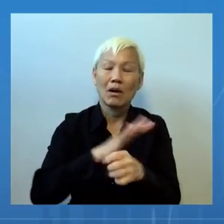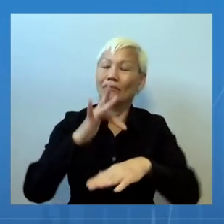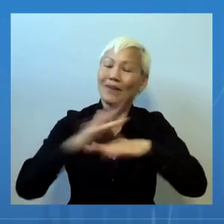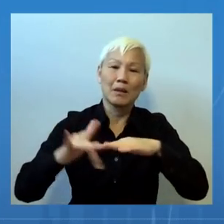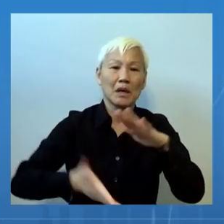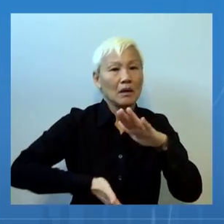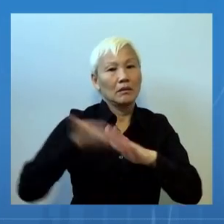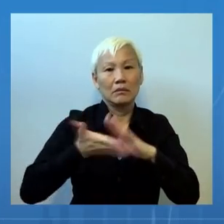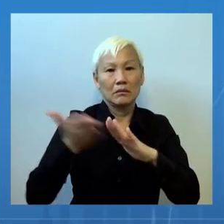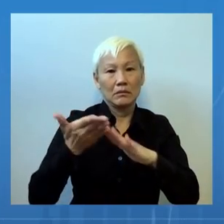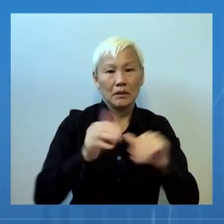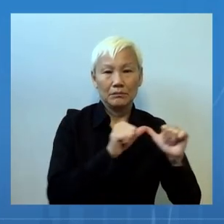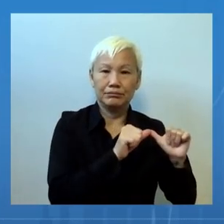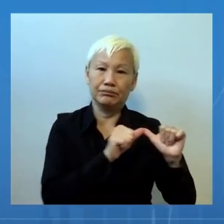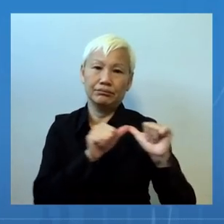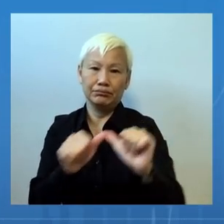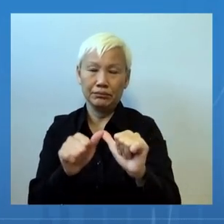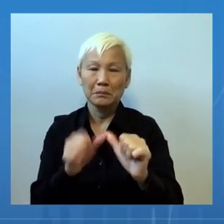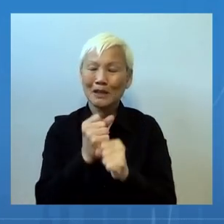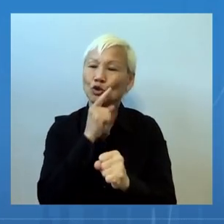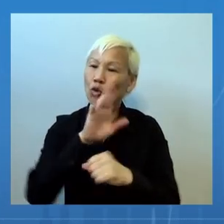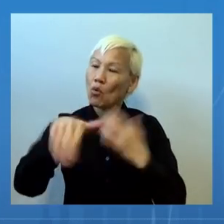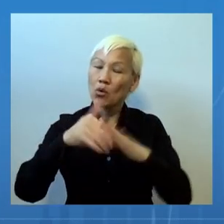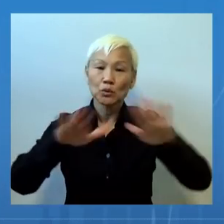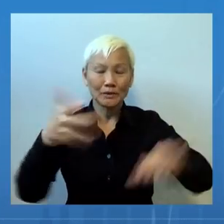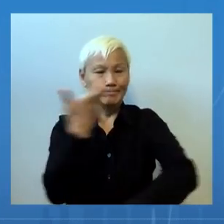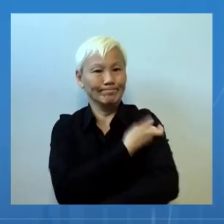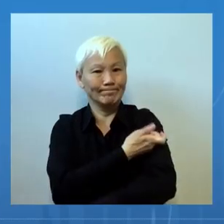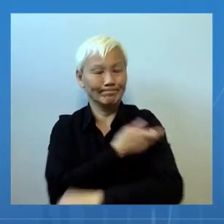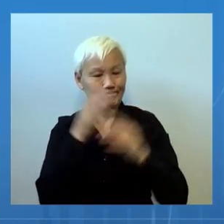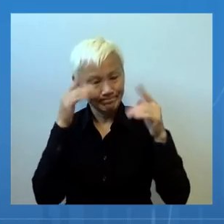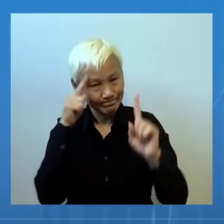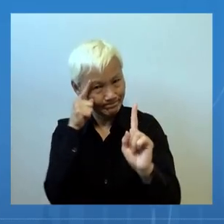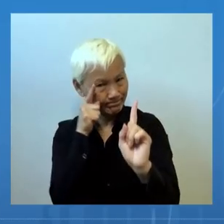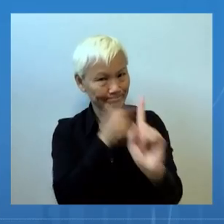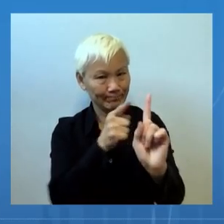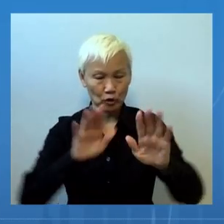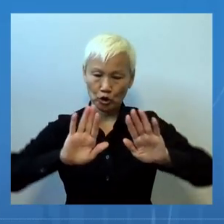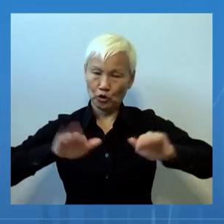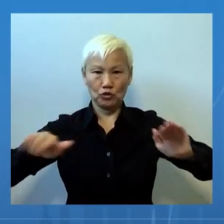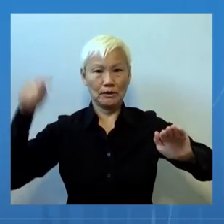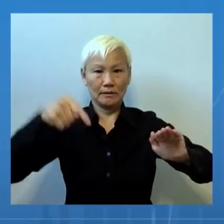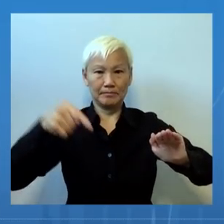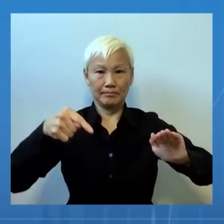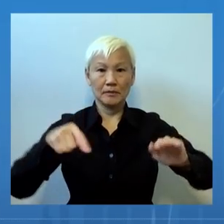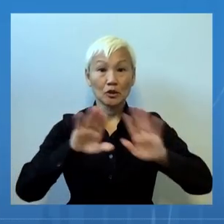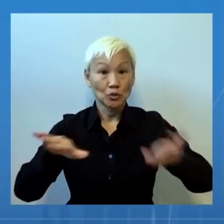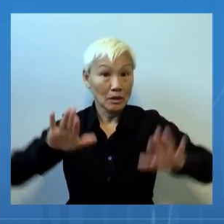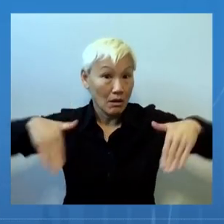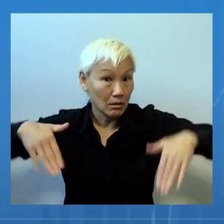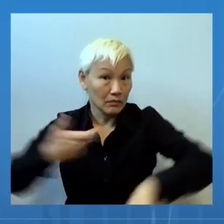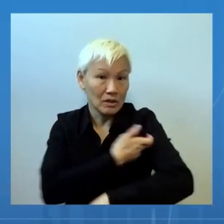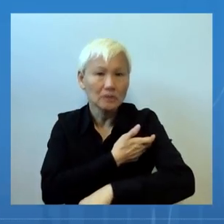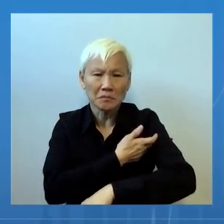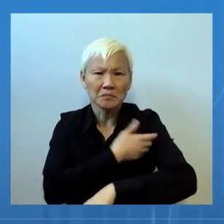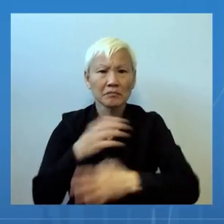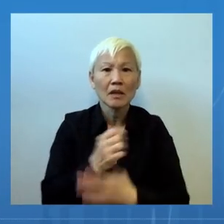We remain laser-focused on vaccinating unvaccinated Americans, those 12 and older, and getting booster shots